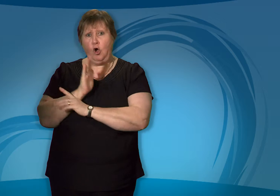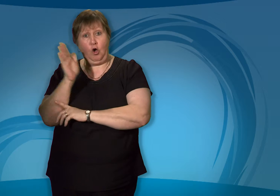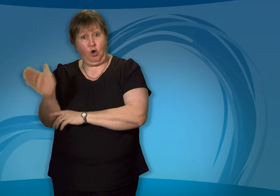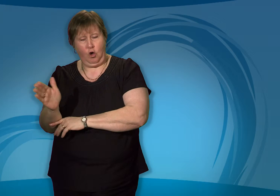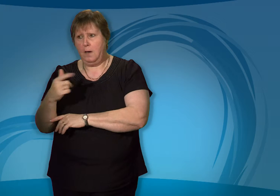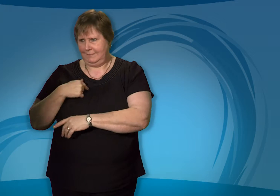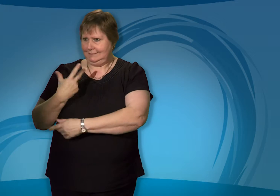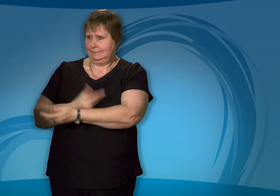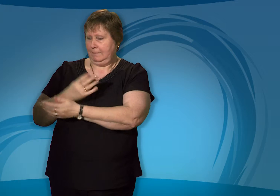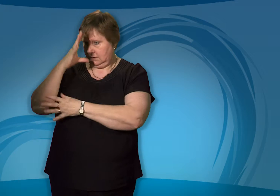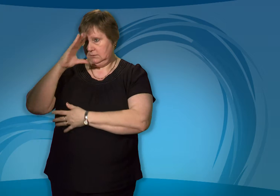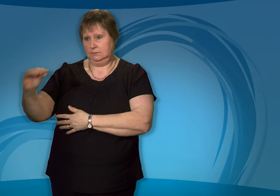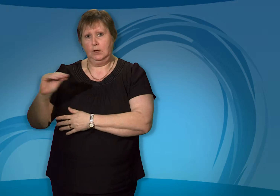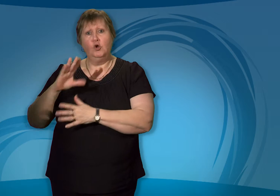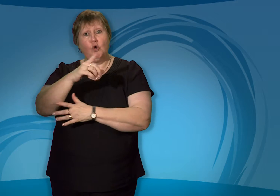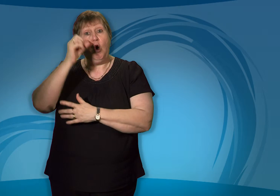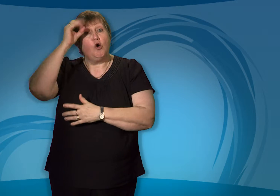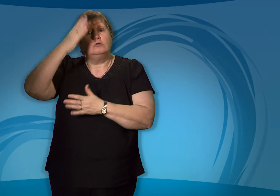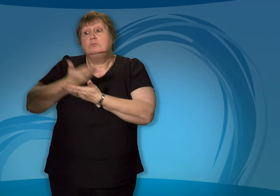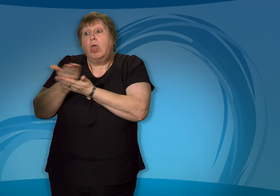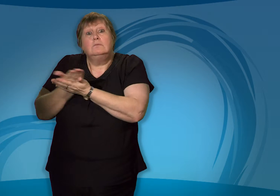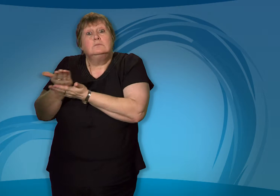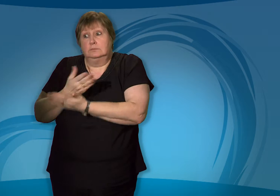before attending or with your consultant.